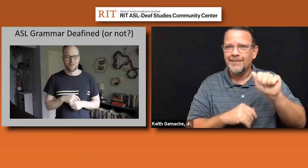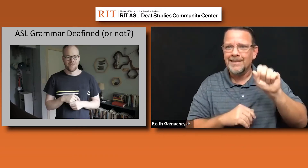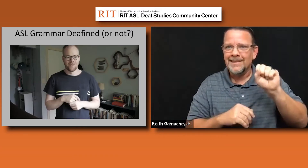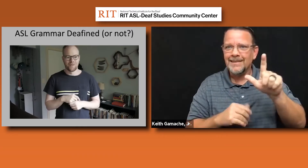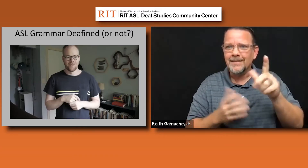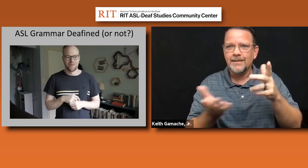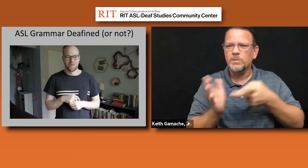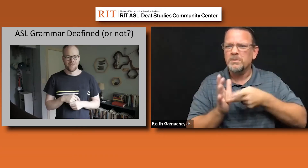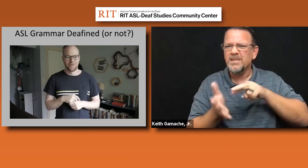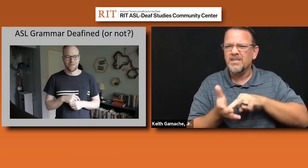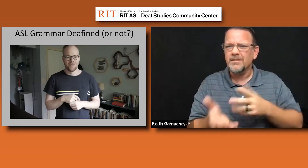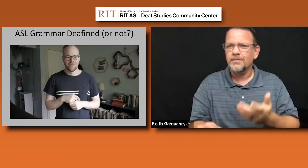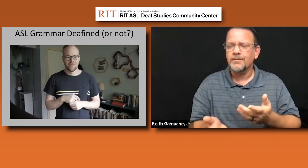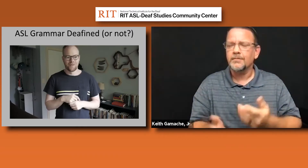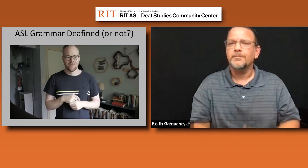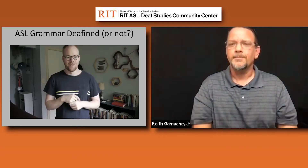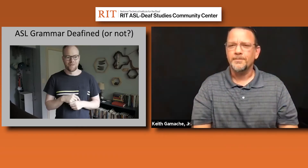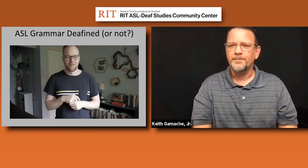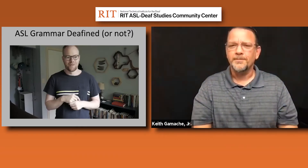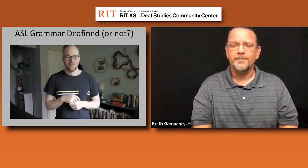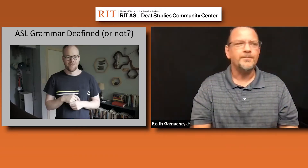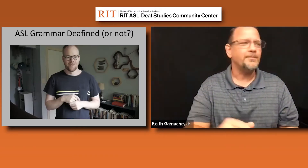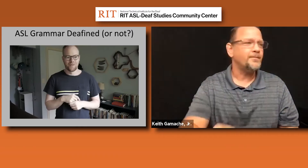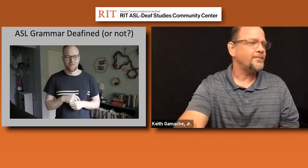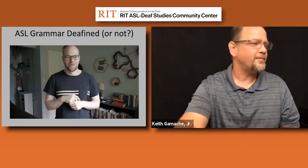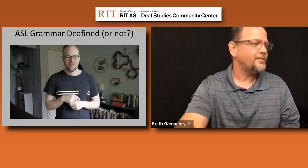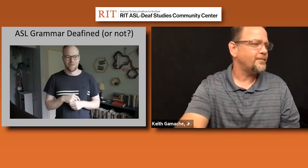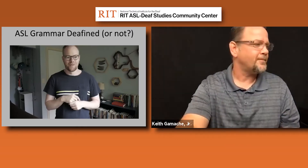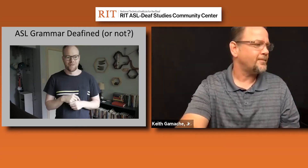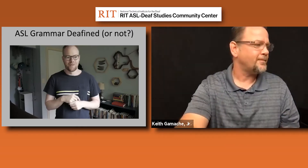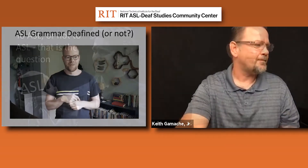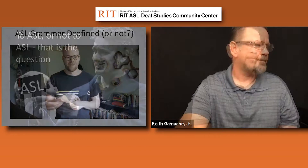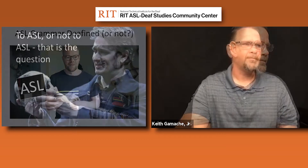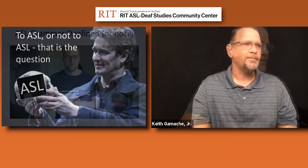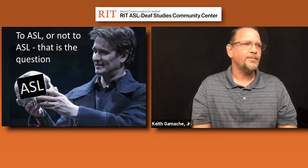How do we measure it, exactly? That's something to consider.